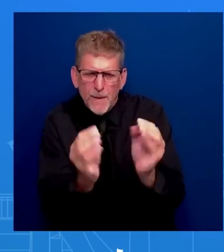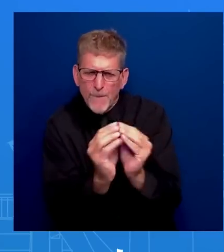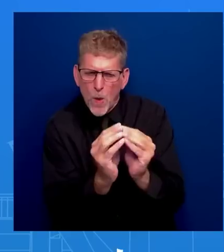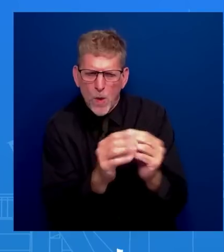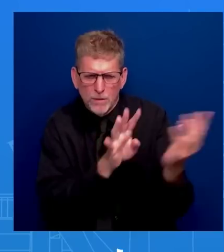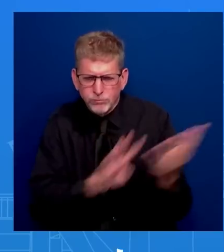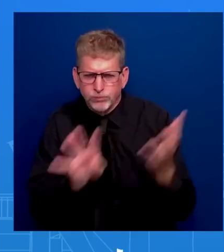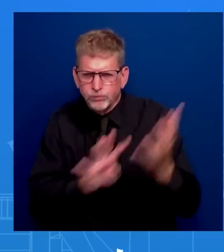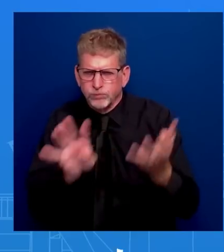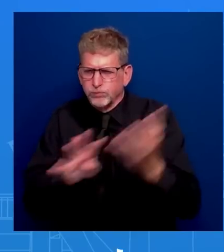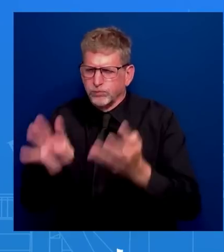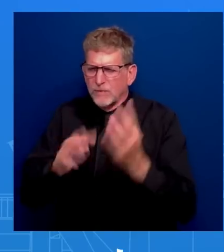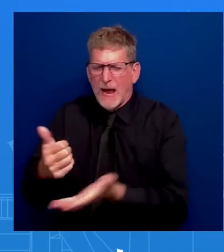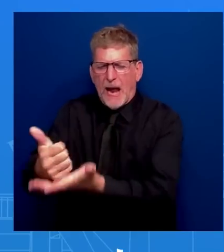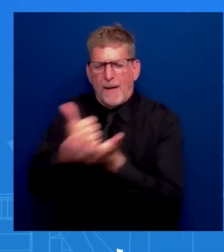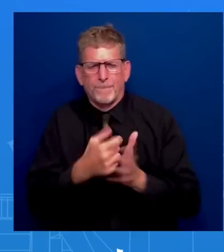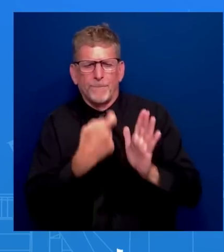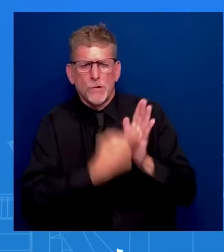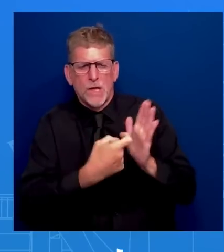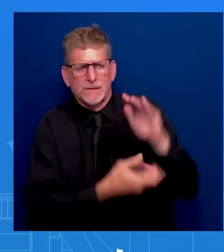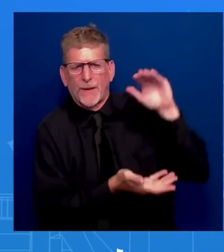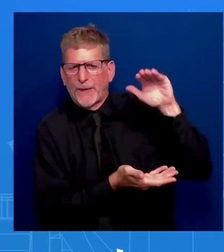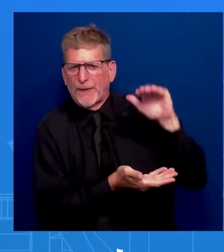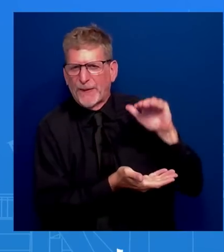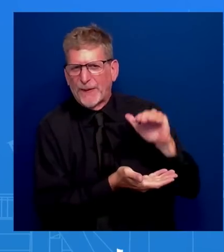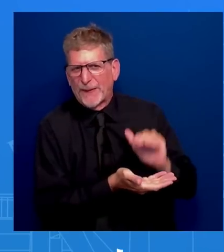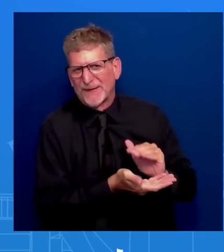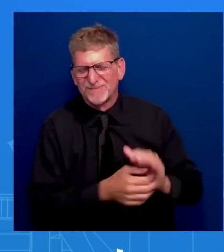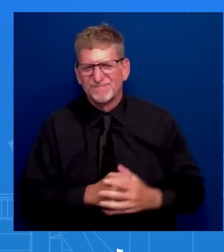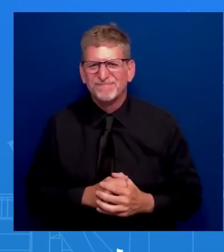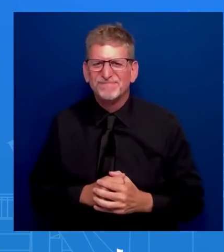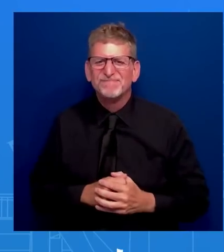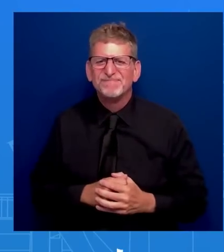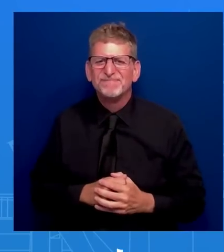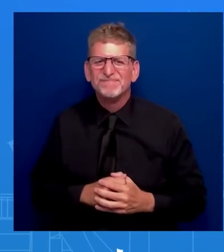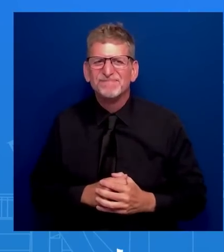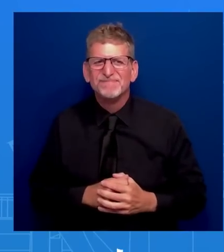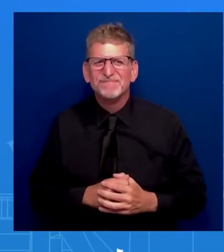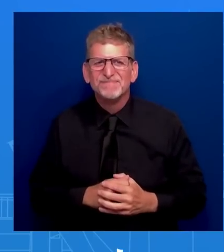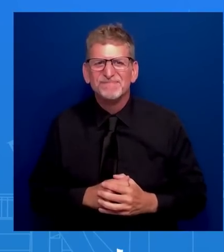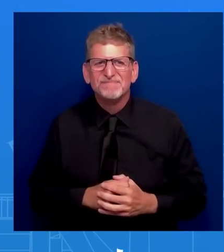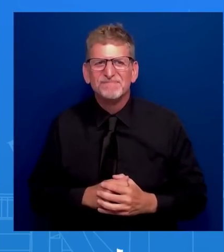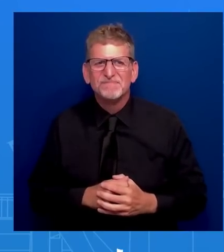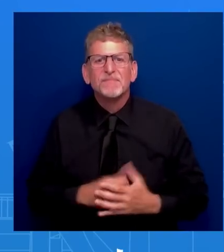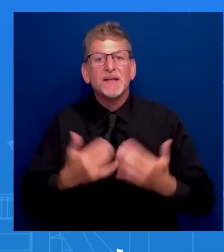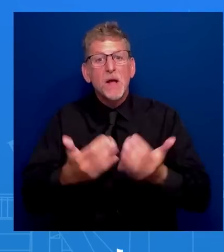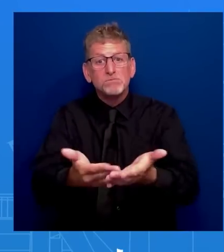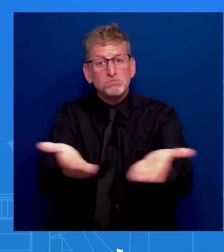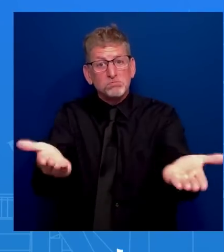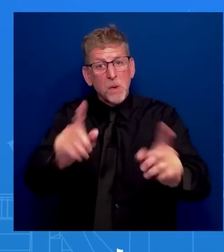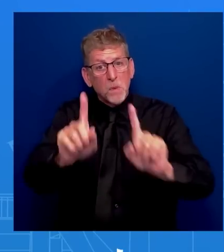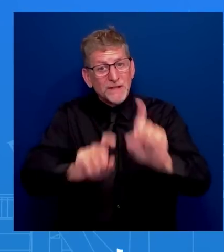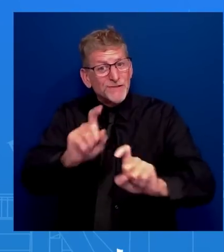Just briefly, at the earlier CHIPS signing, the President had several -- several coughing episodes.